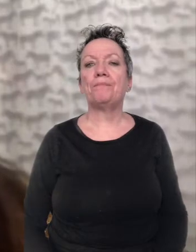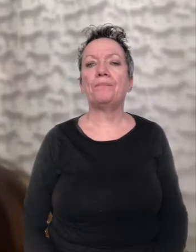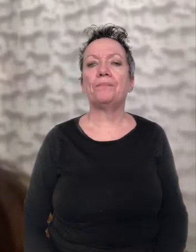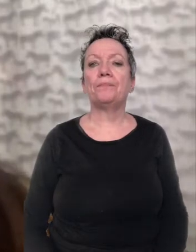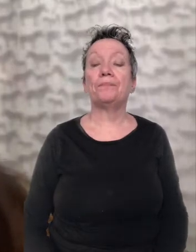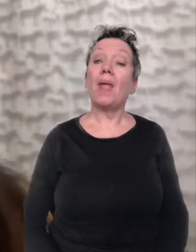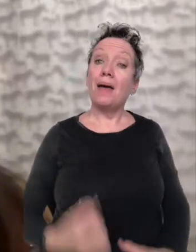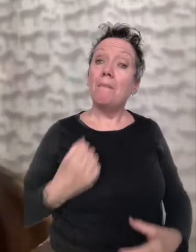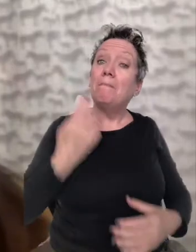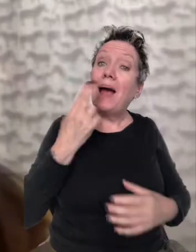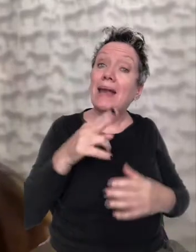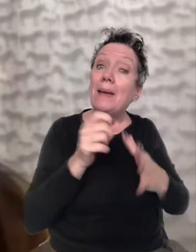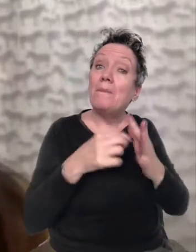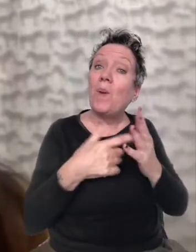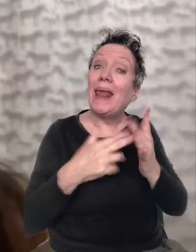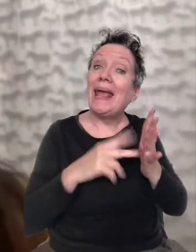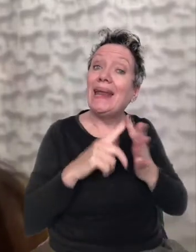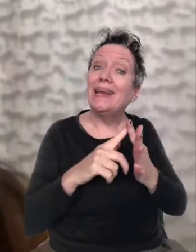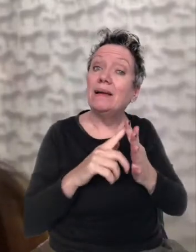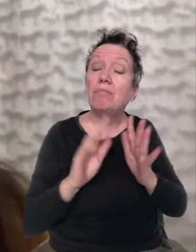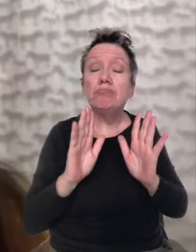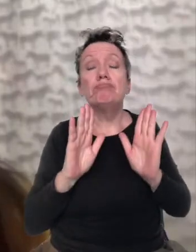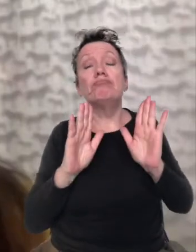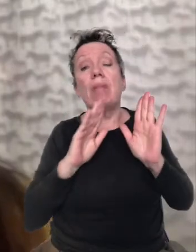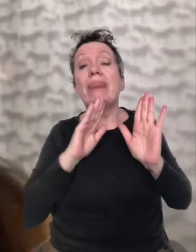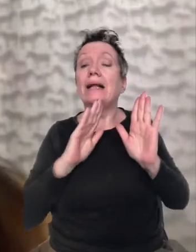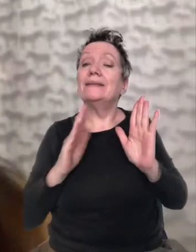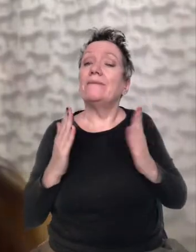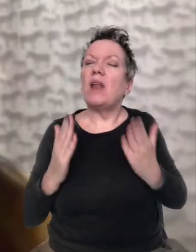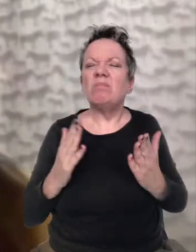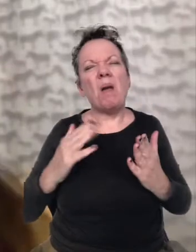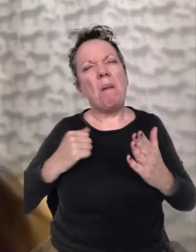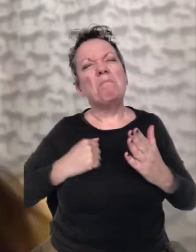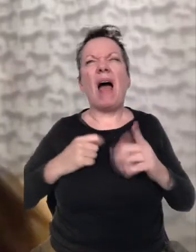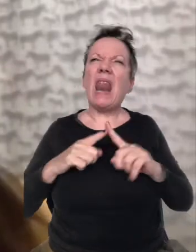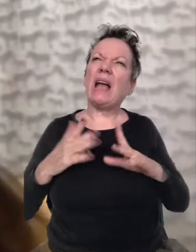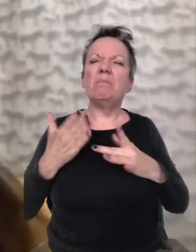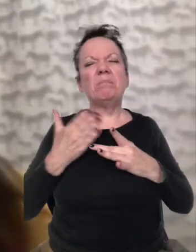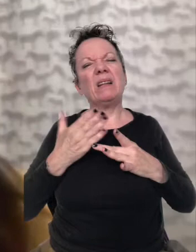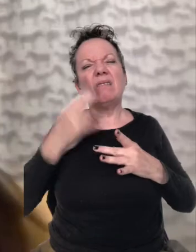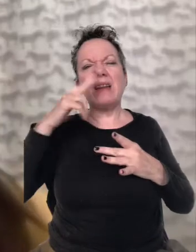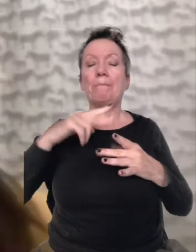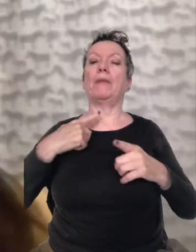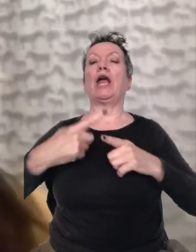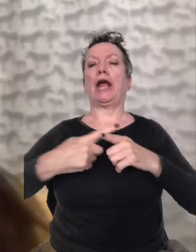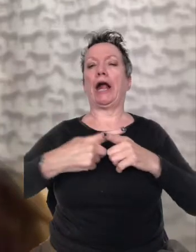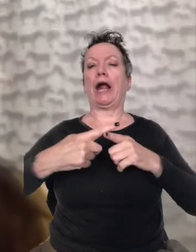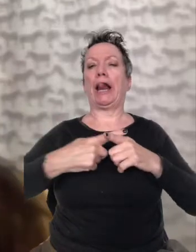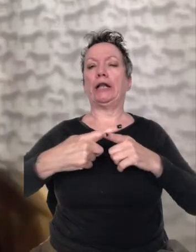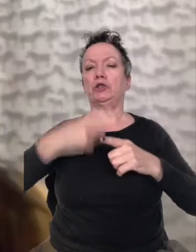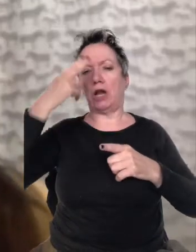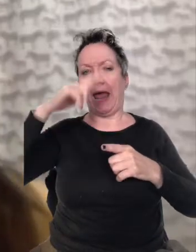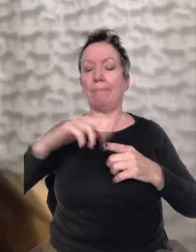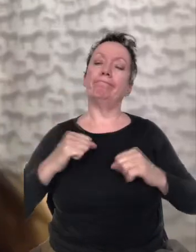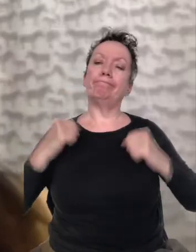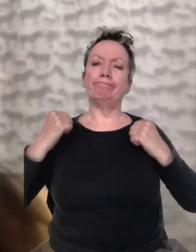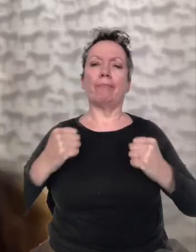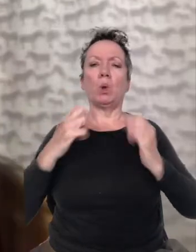My name is Pauline that's it so far, my in between name, English name. So Jordy granny name.